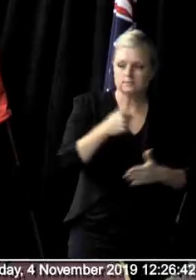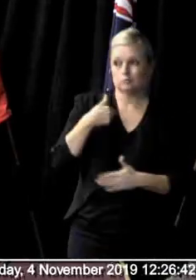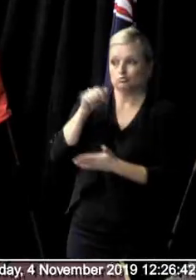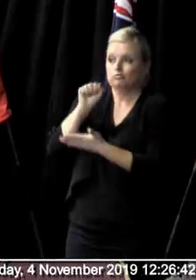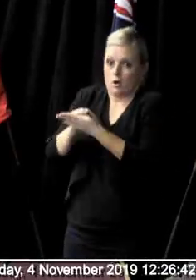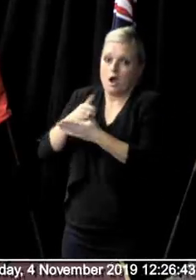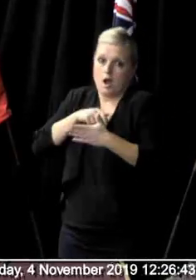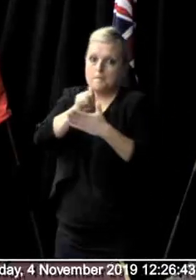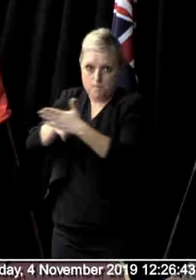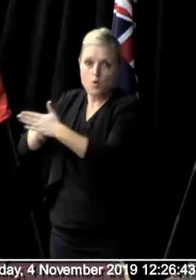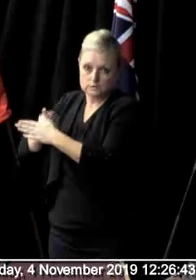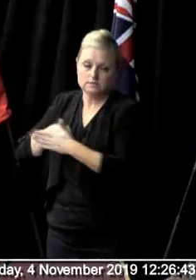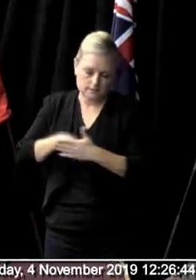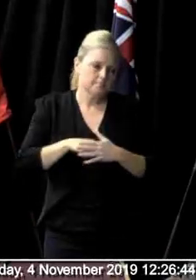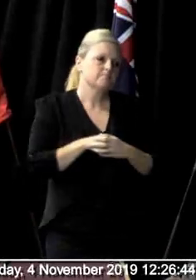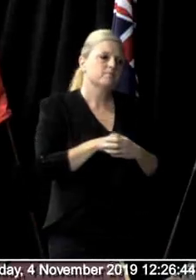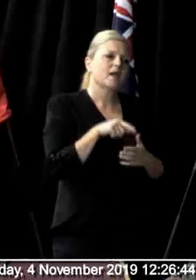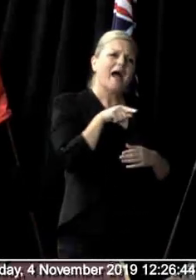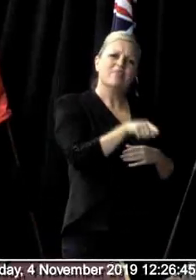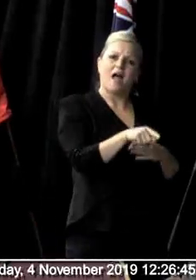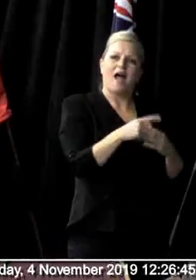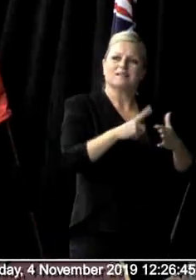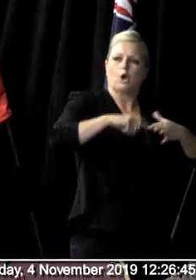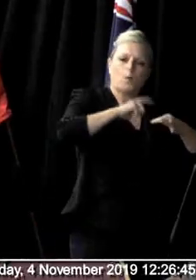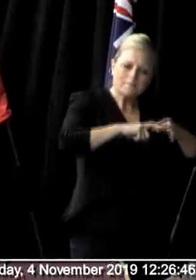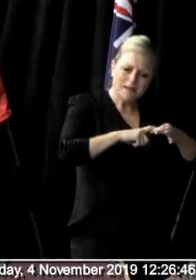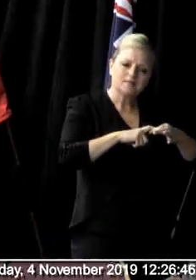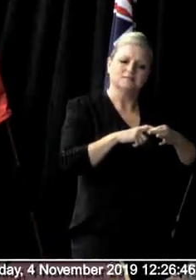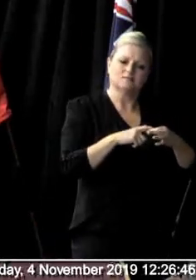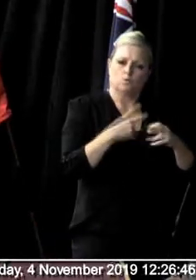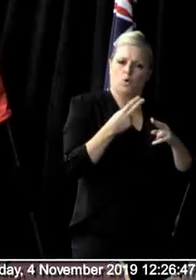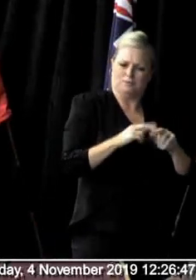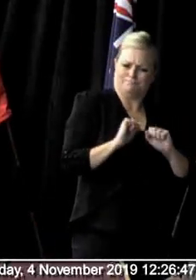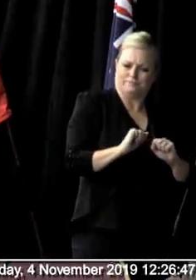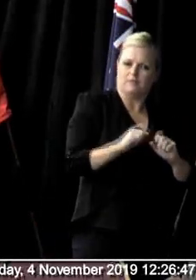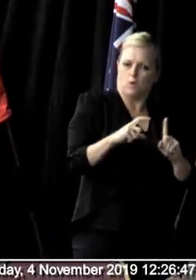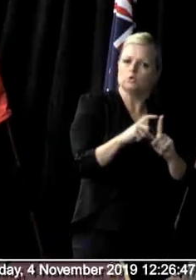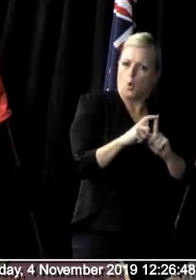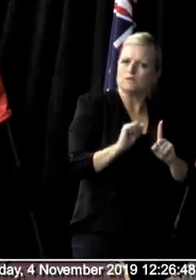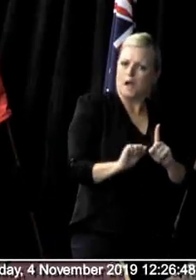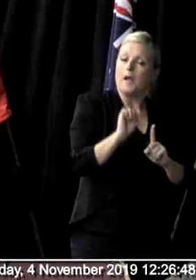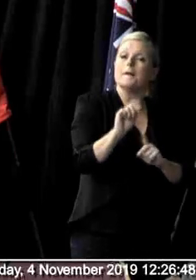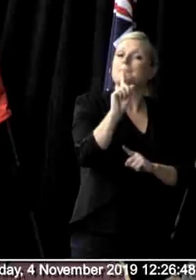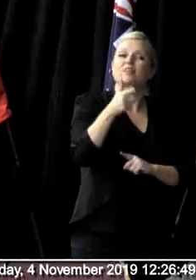was not able to have ready access to but rather the teacher kept the equipment packed away in a cupboard in the corner of the room?